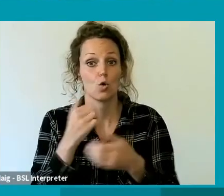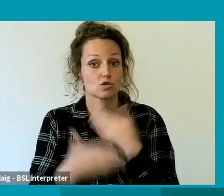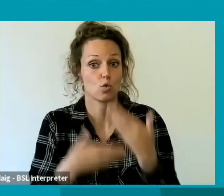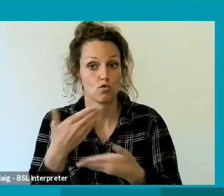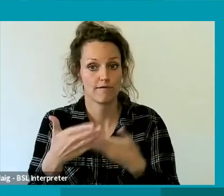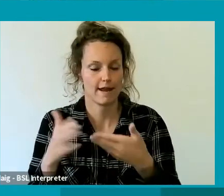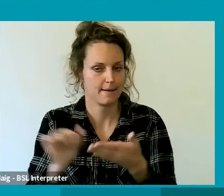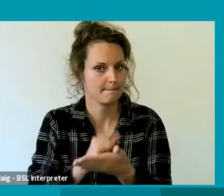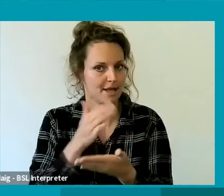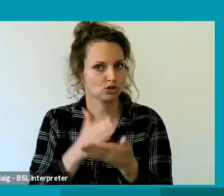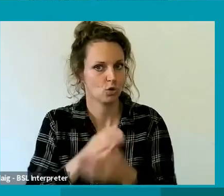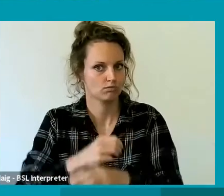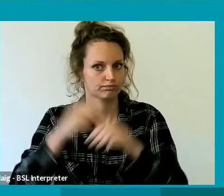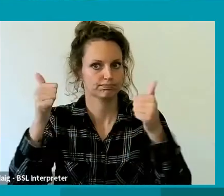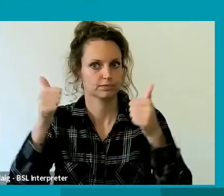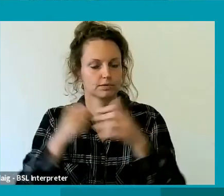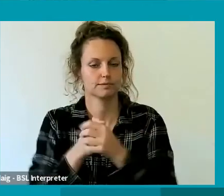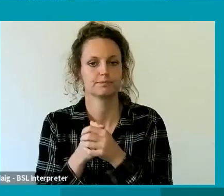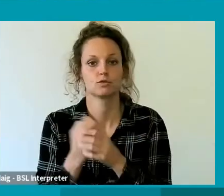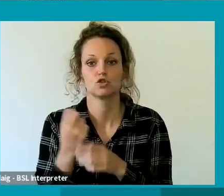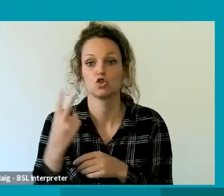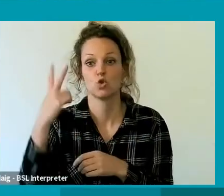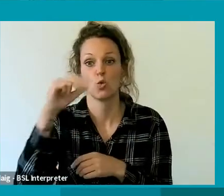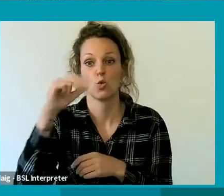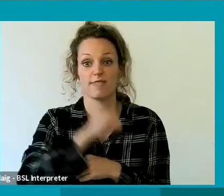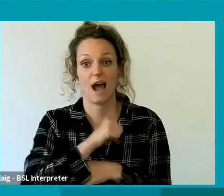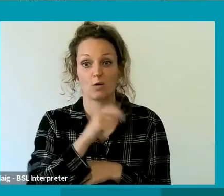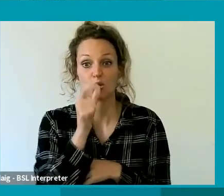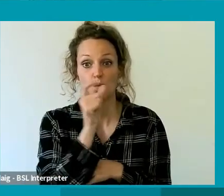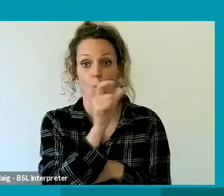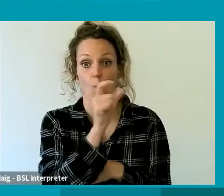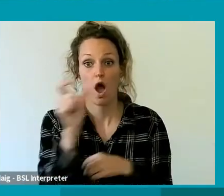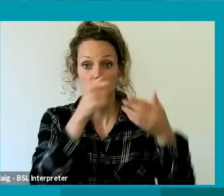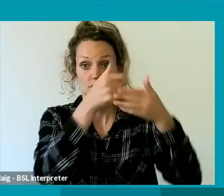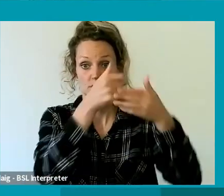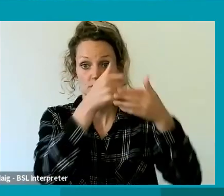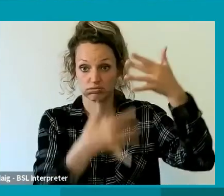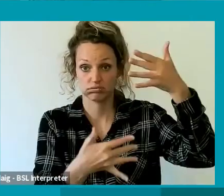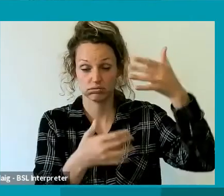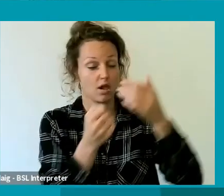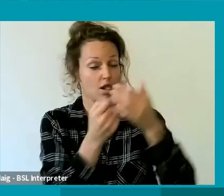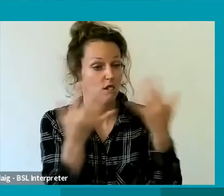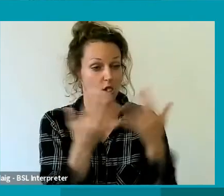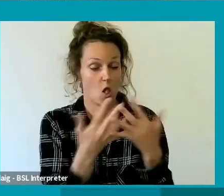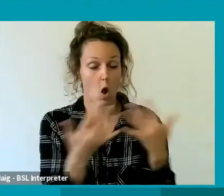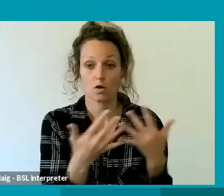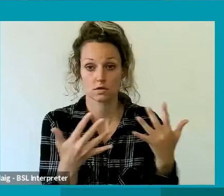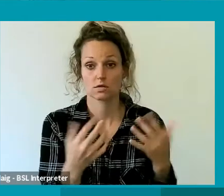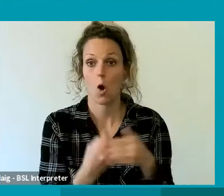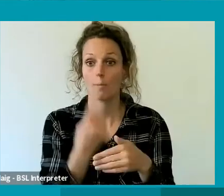right? It's 2000 words in length, so there's lots and lots of opportunity for you to get really creative.